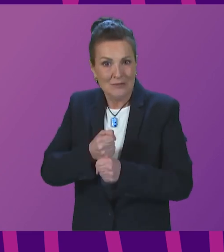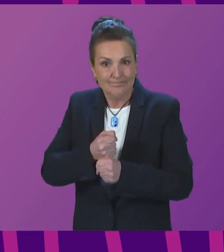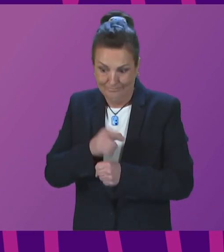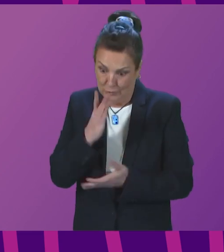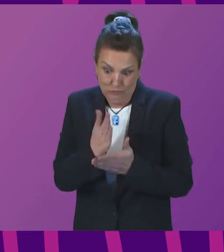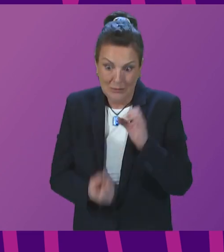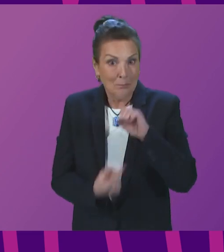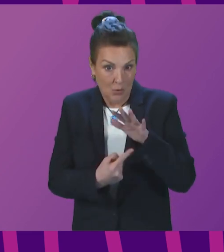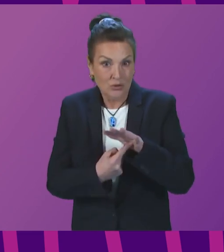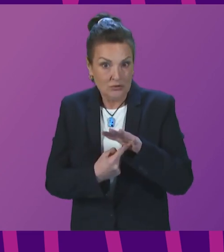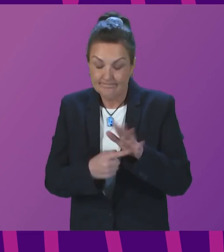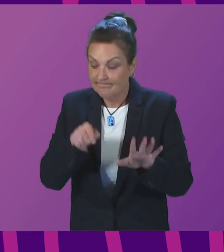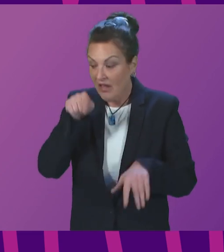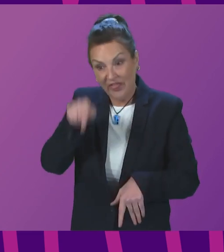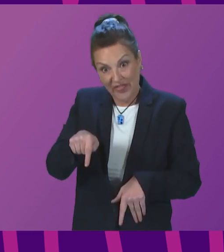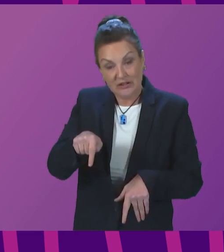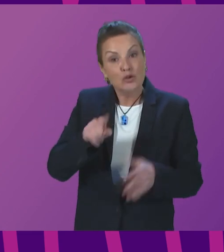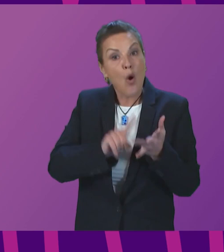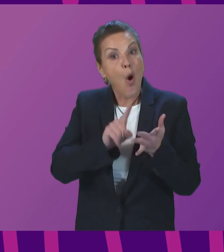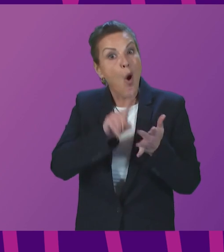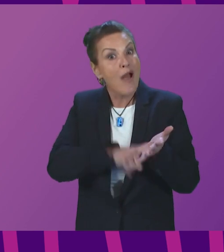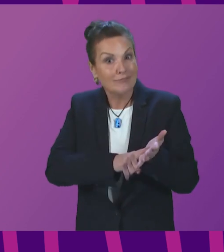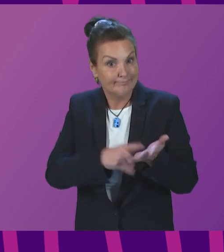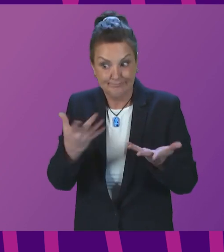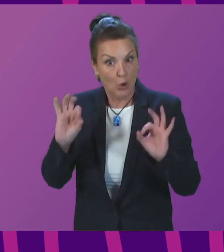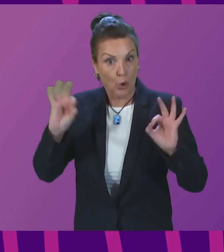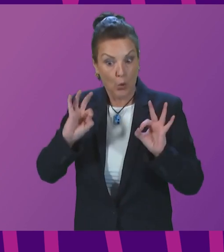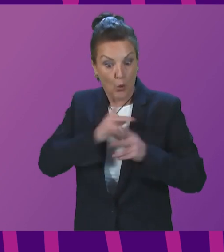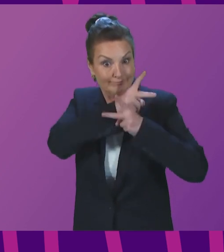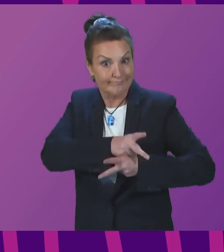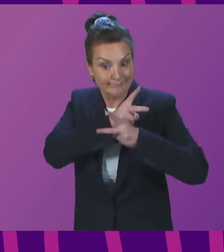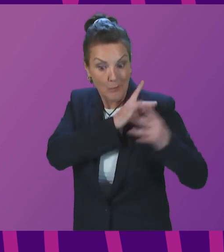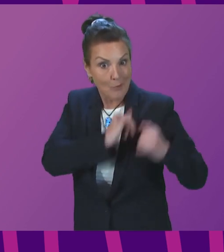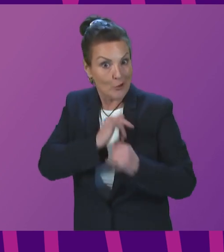It is an unregulated market and the powers to introduce regulation remain with the UK